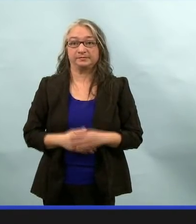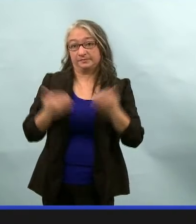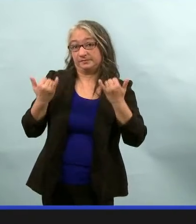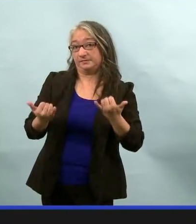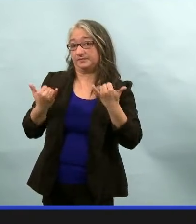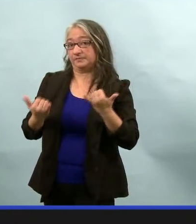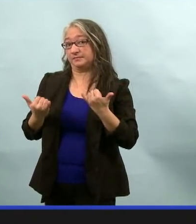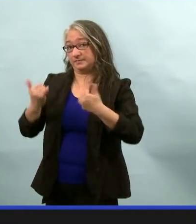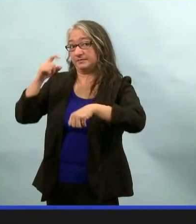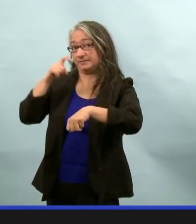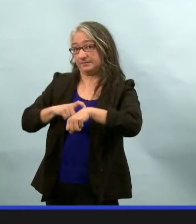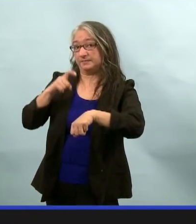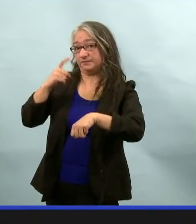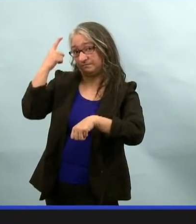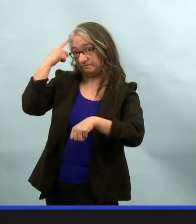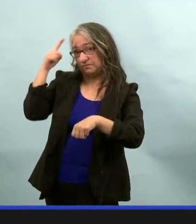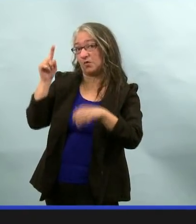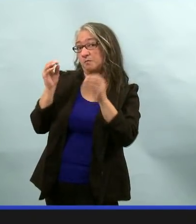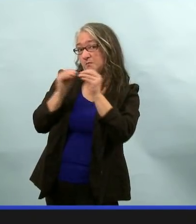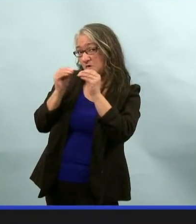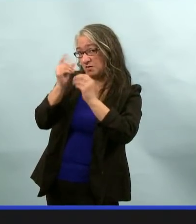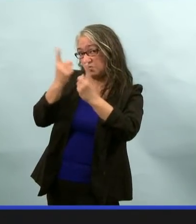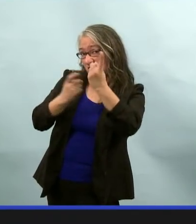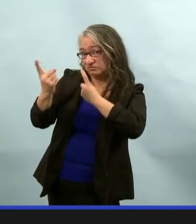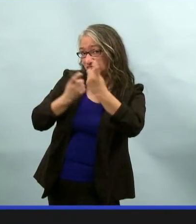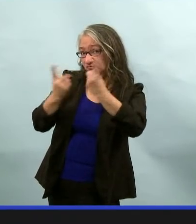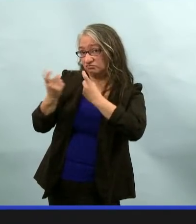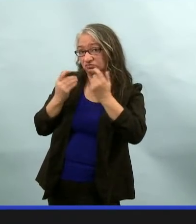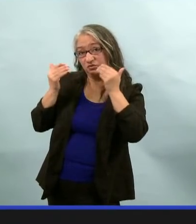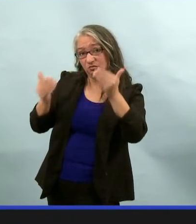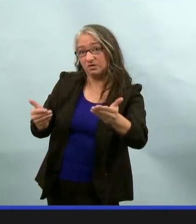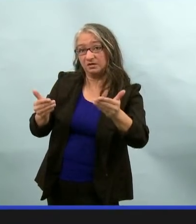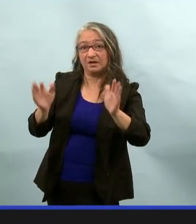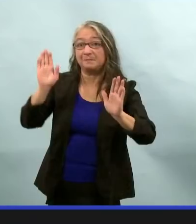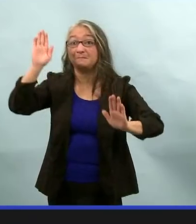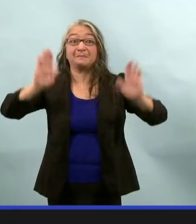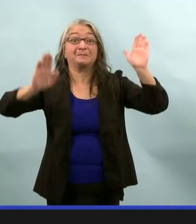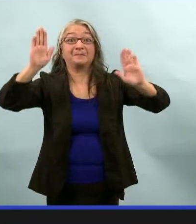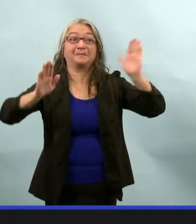this morning please proceed dr reimer brittany from global i'm just wondering